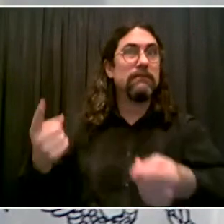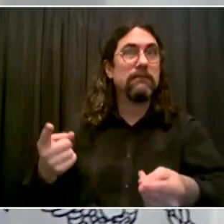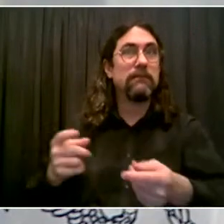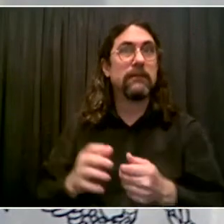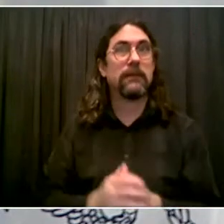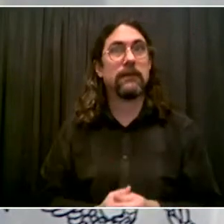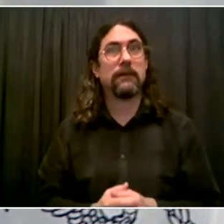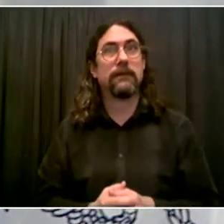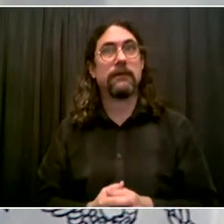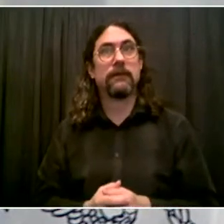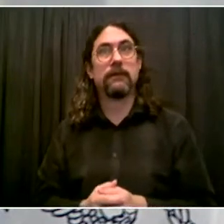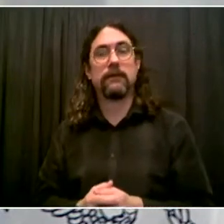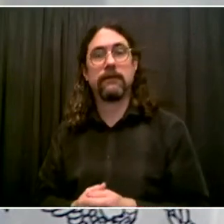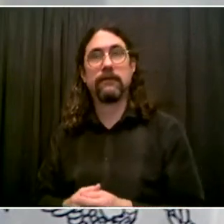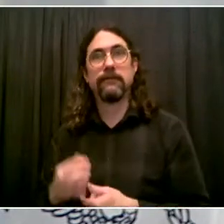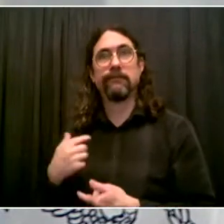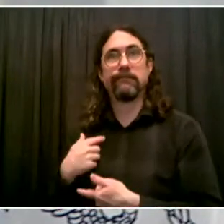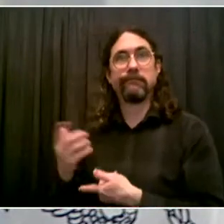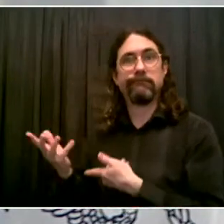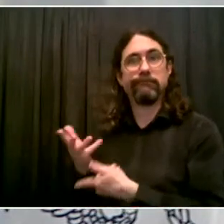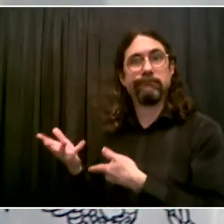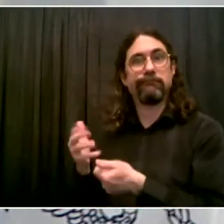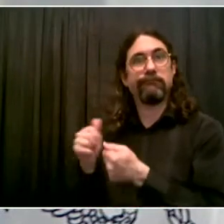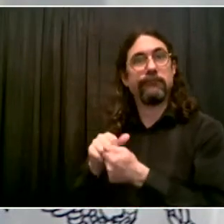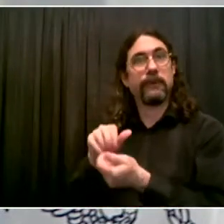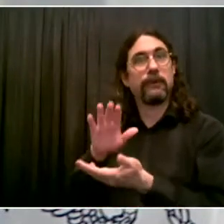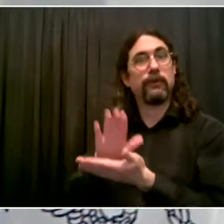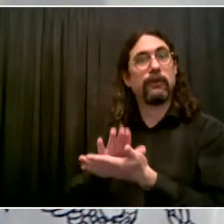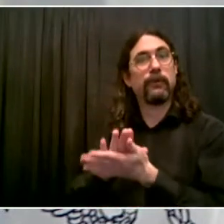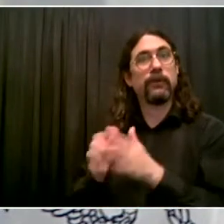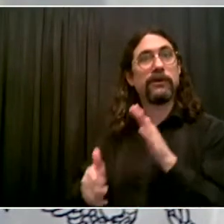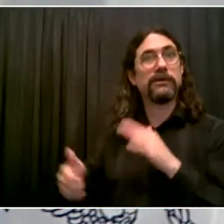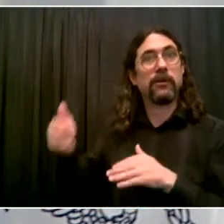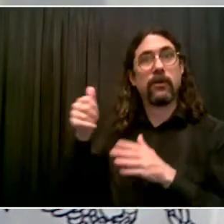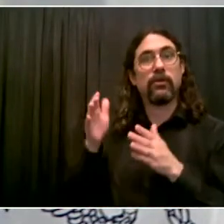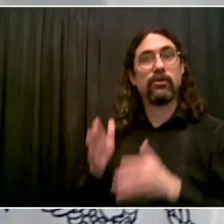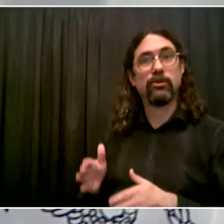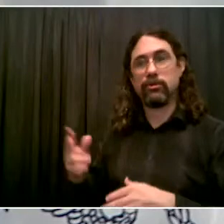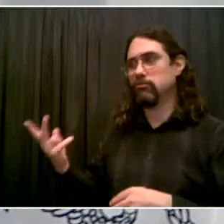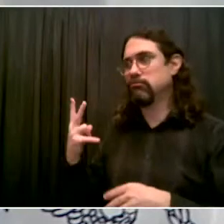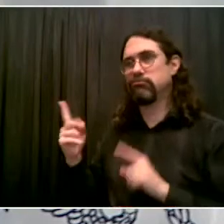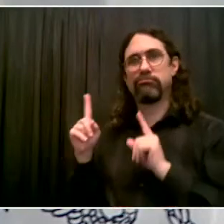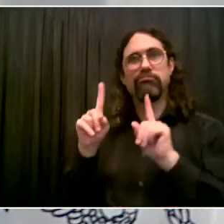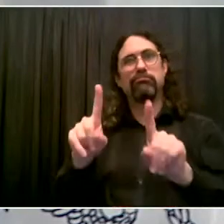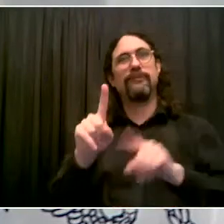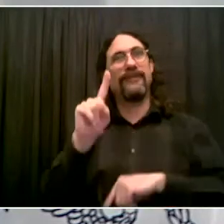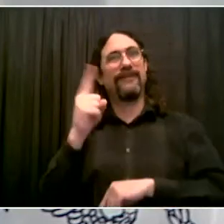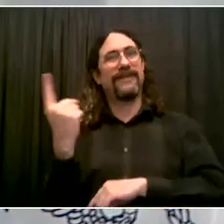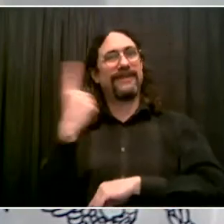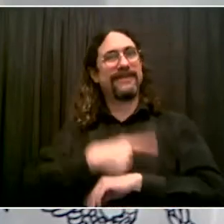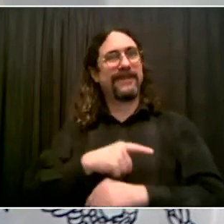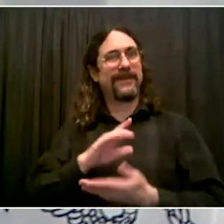CHANCELLOR AT HER OLD SCHOOL INCREDIBLE ENERGY AMONG THE STUDENTS AND ADULTS. .